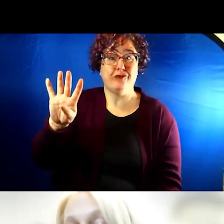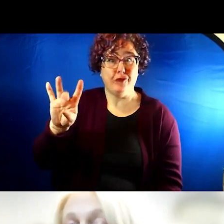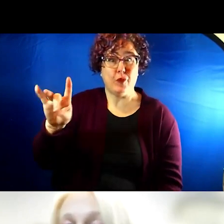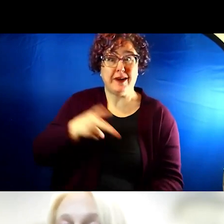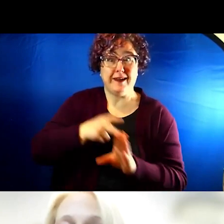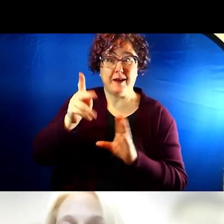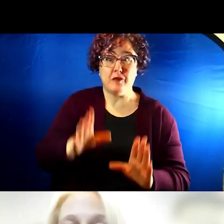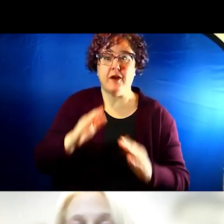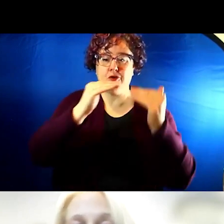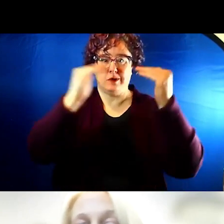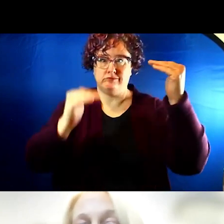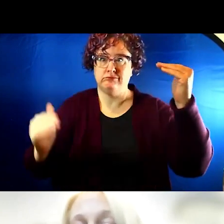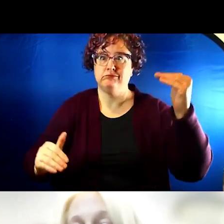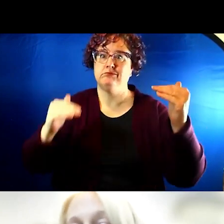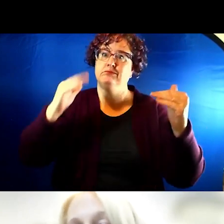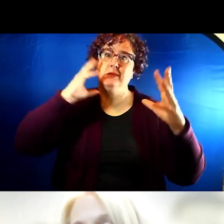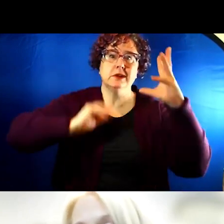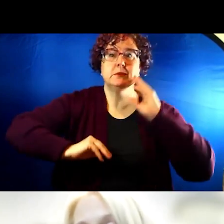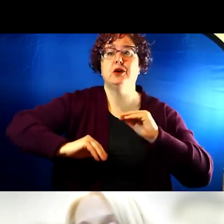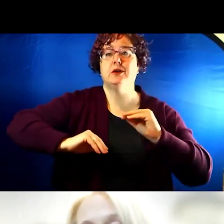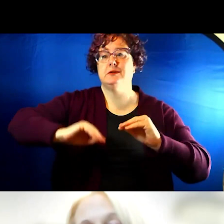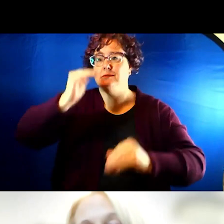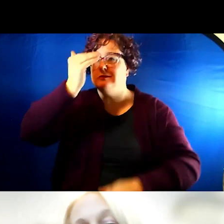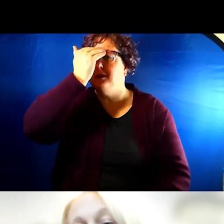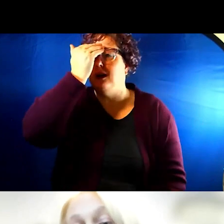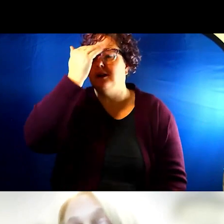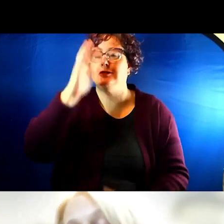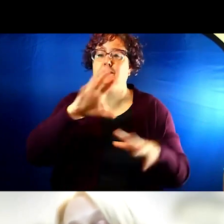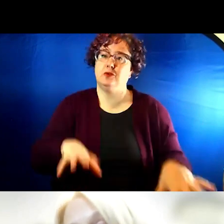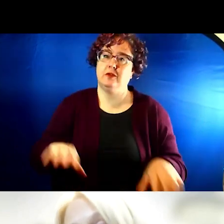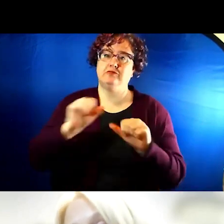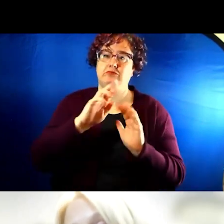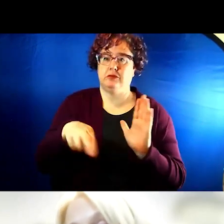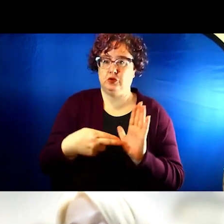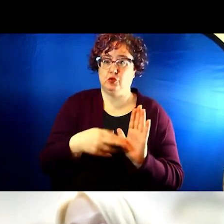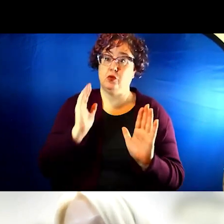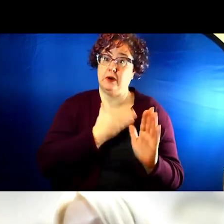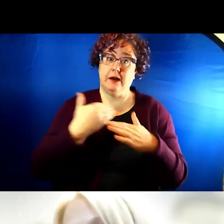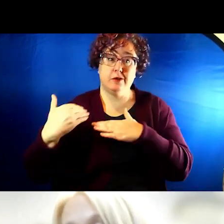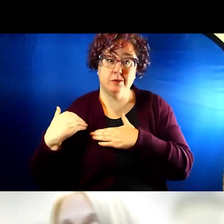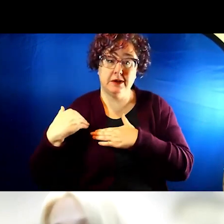KNOWLEDGE AND EXPERIENCE WHO ARE IN THOSE ROLES. OUR RESPONSIBILITY, AS THE STATE -- THE OFFICE